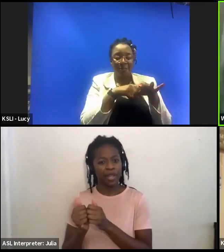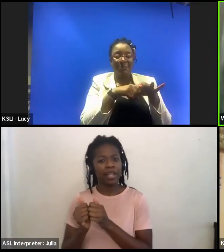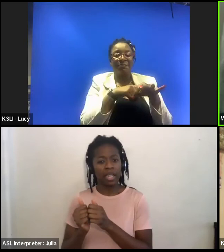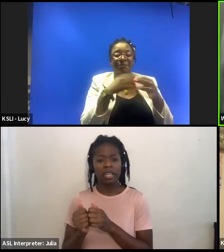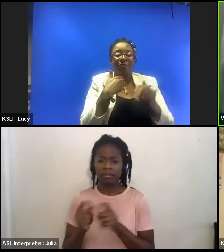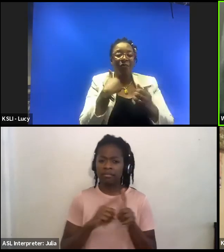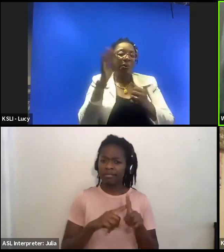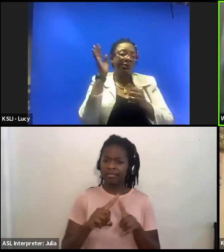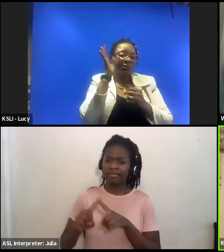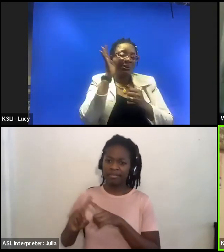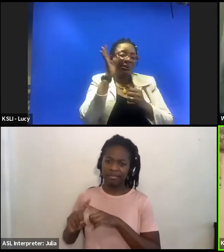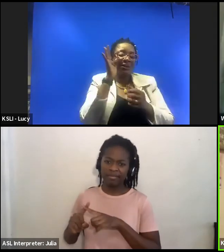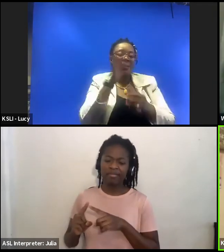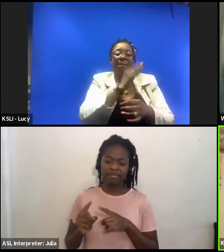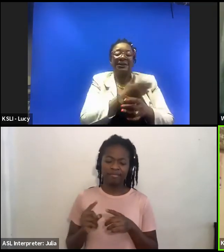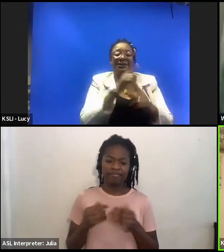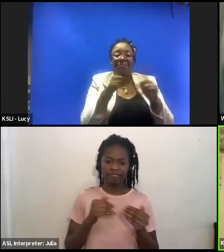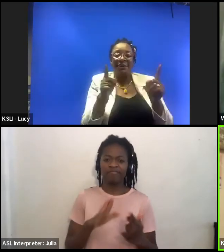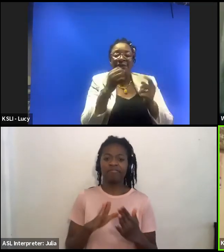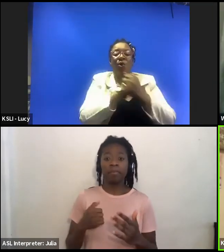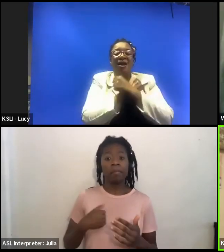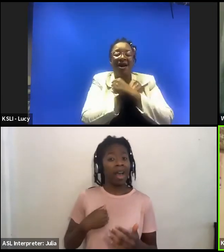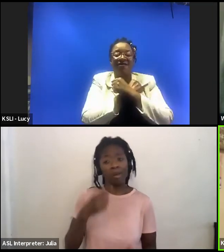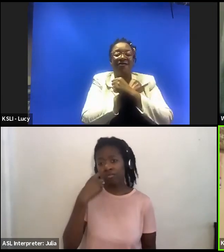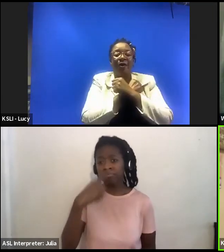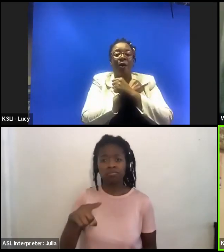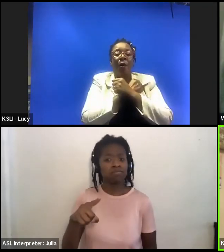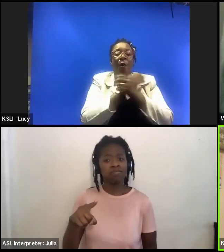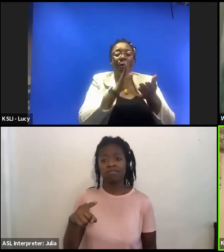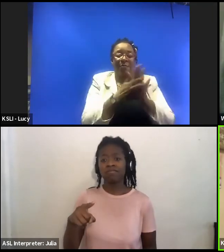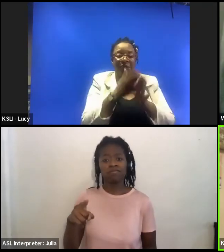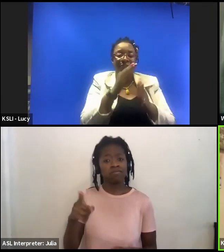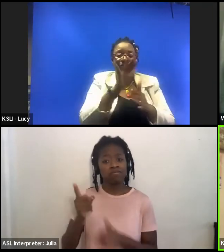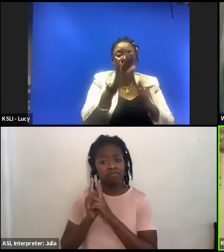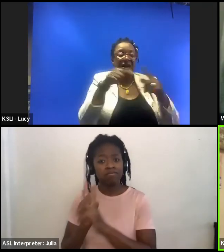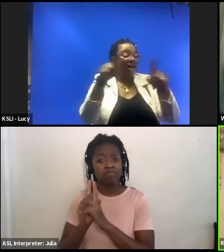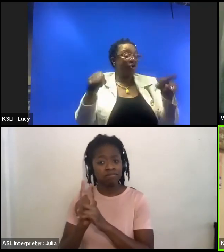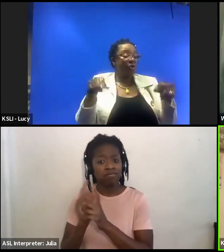but I'd love to just be your apprentice in a room and learn about your process.